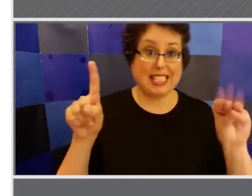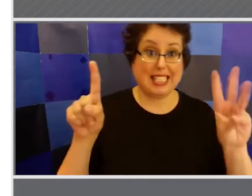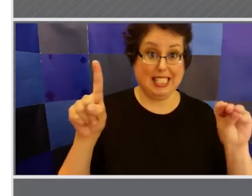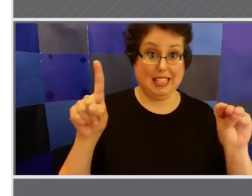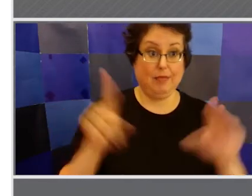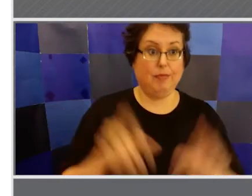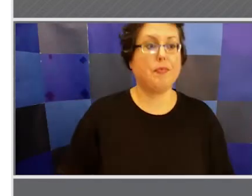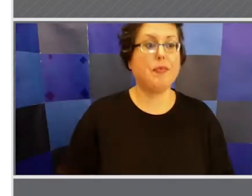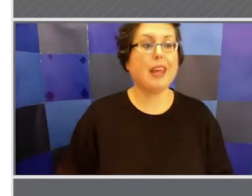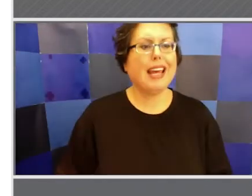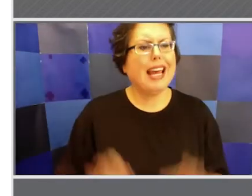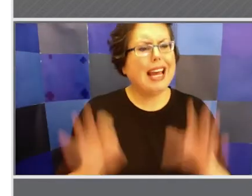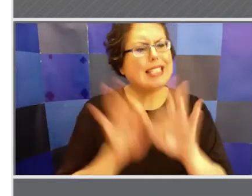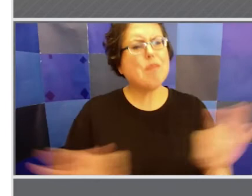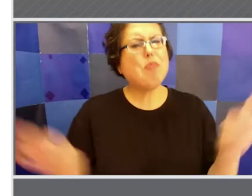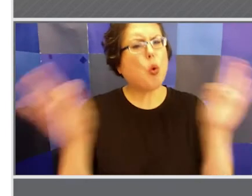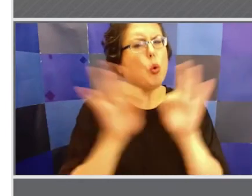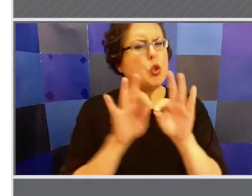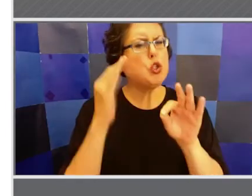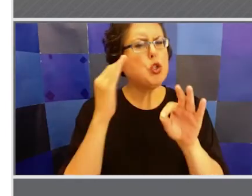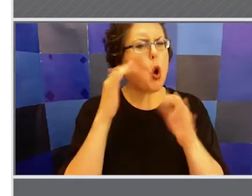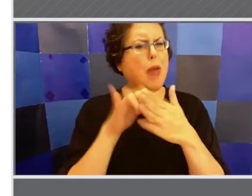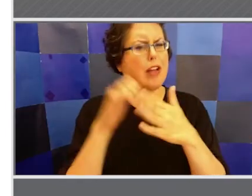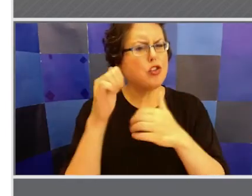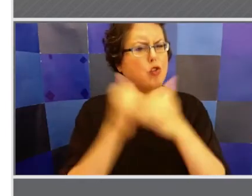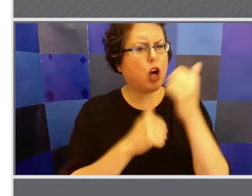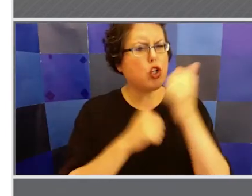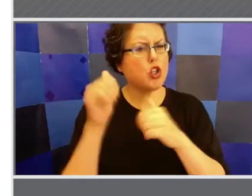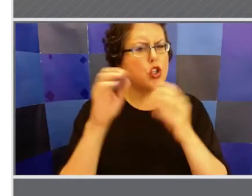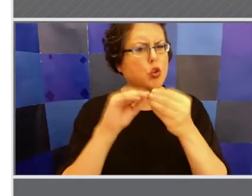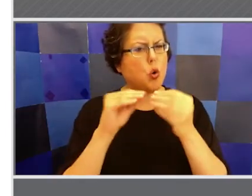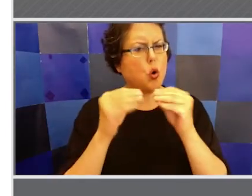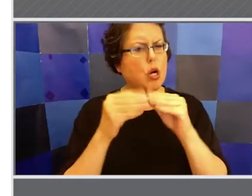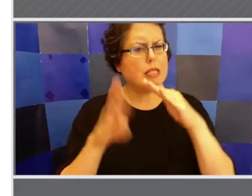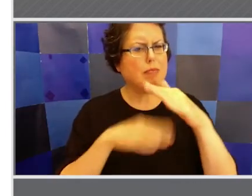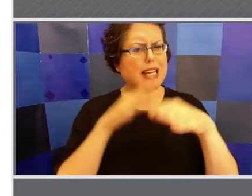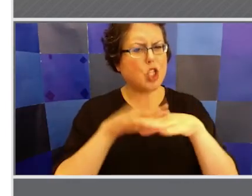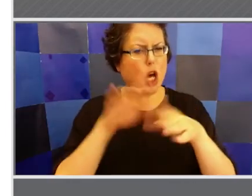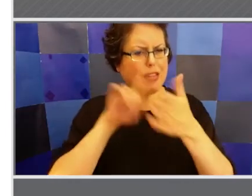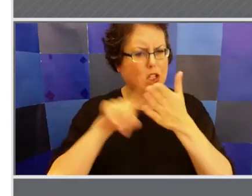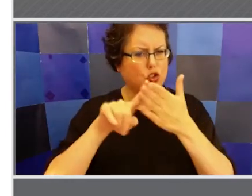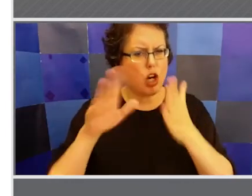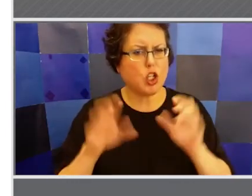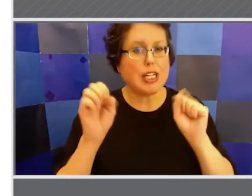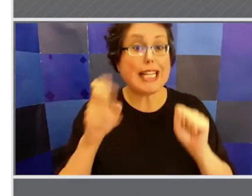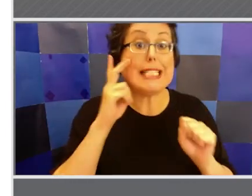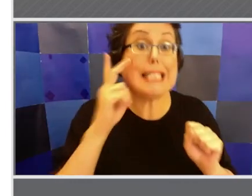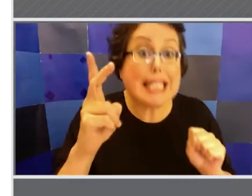important also to note here that the structural scores are based on what the inspector can visibly see from the right away.